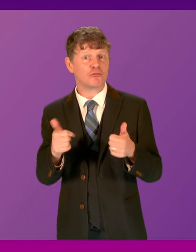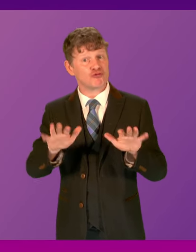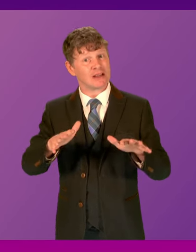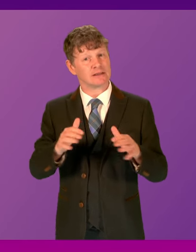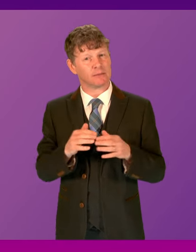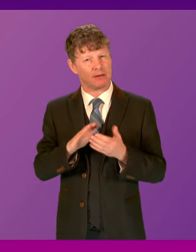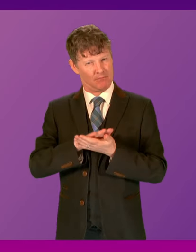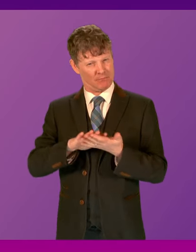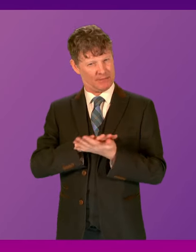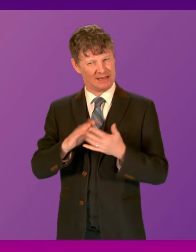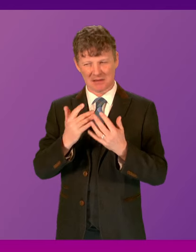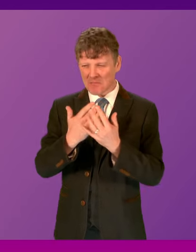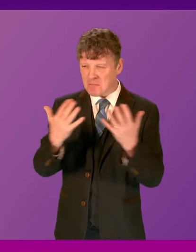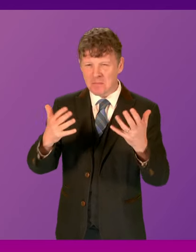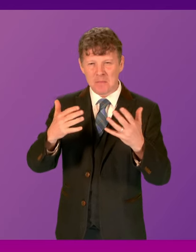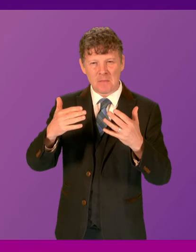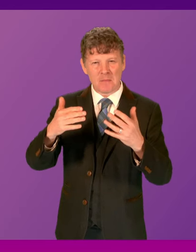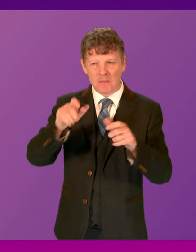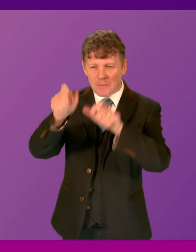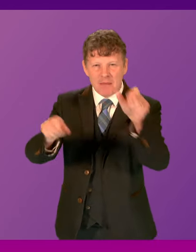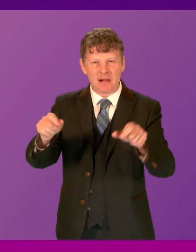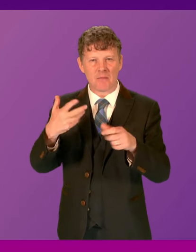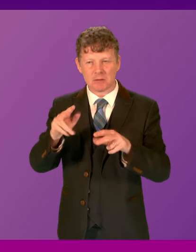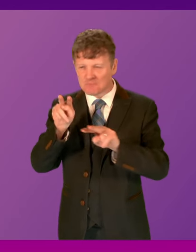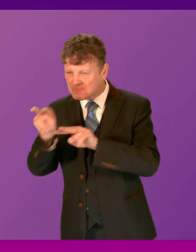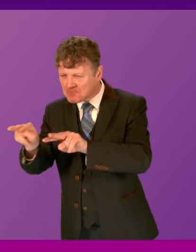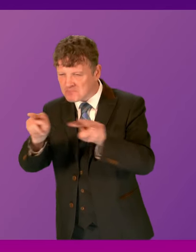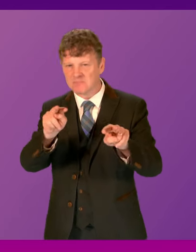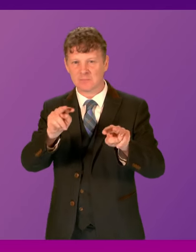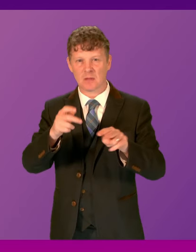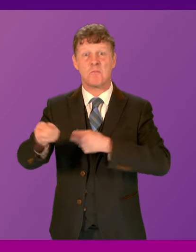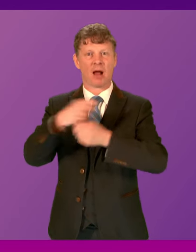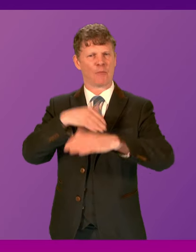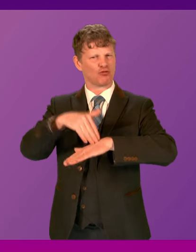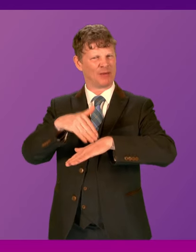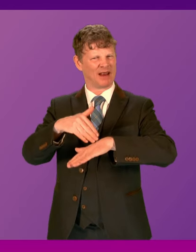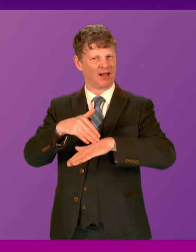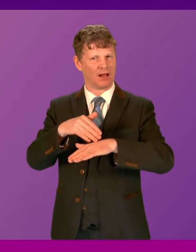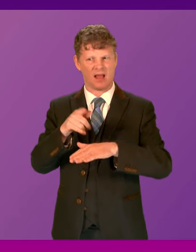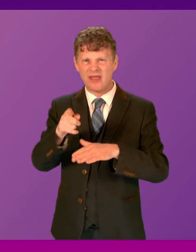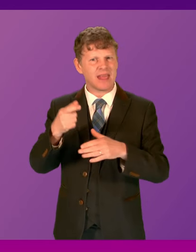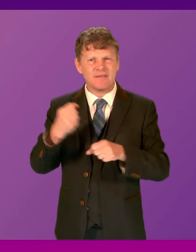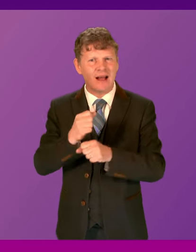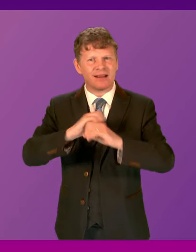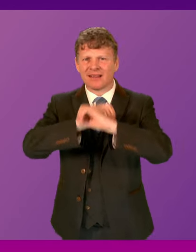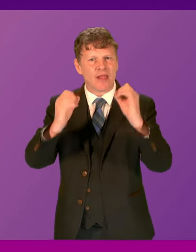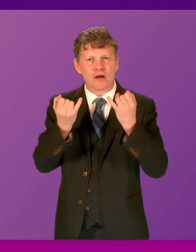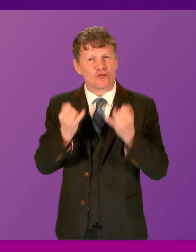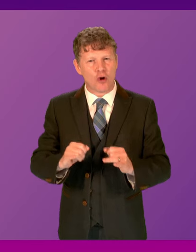monitored or even criminalised by the police when they have done nothing wrong. Is Humza Yousaf not